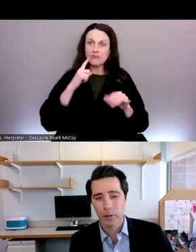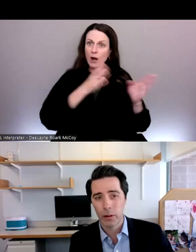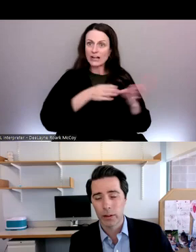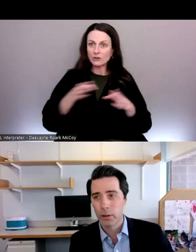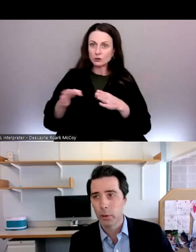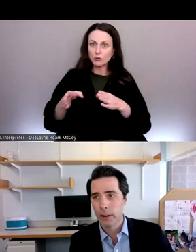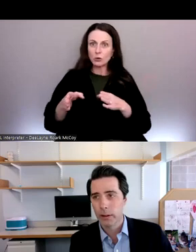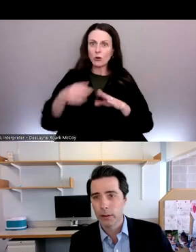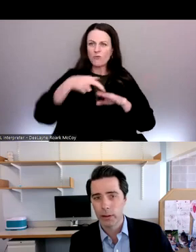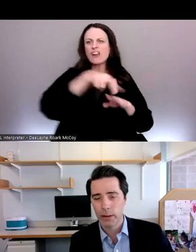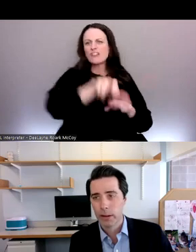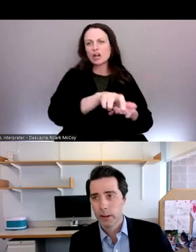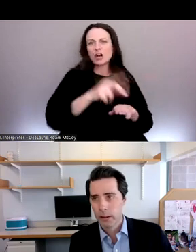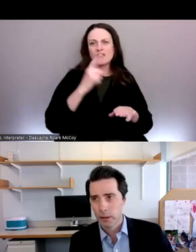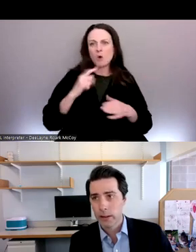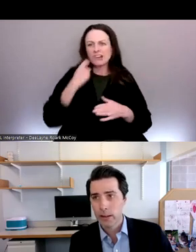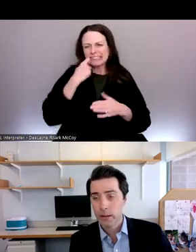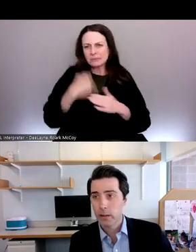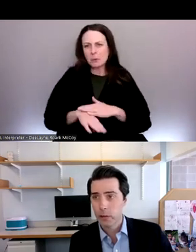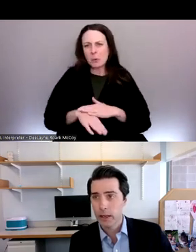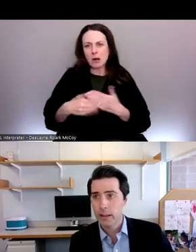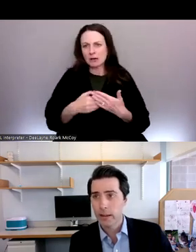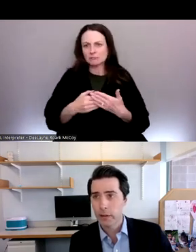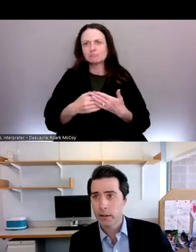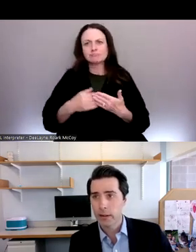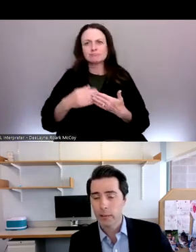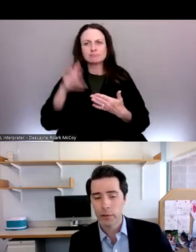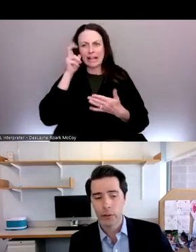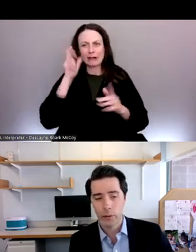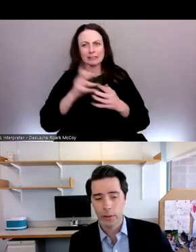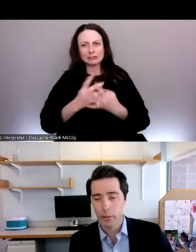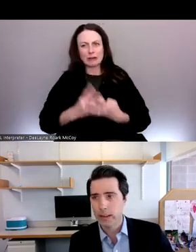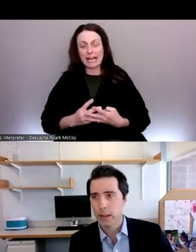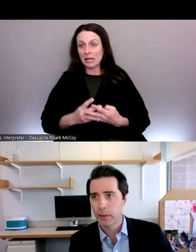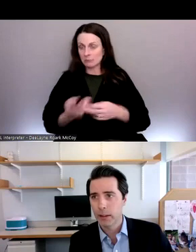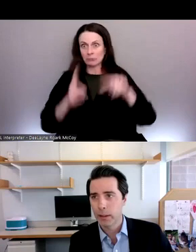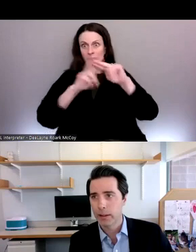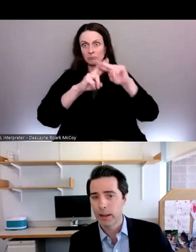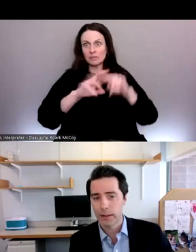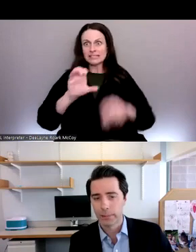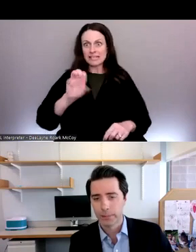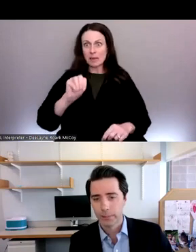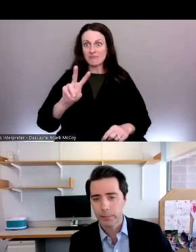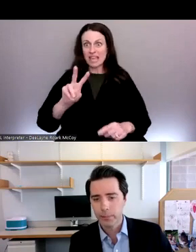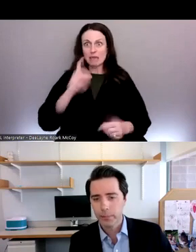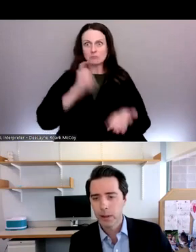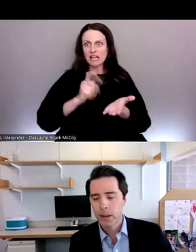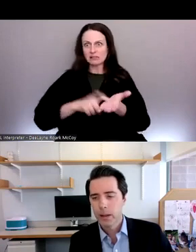referred on the newborn hearing screening so this is drastically increased the number of children with